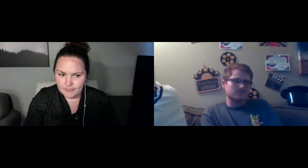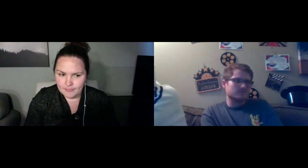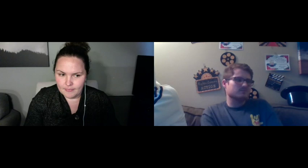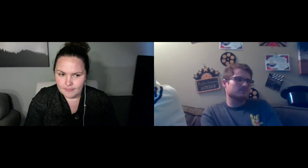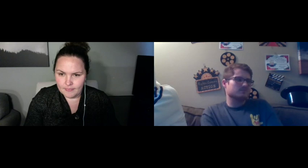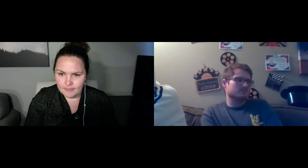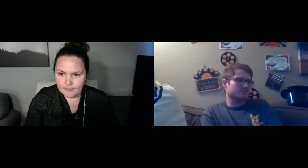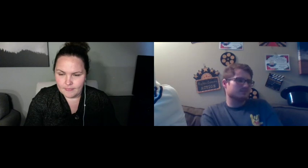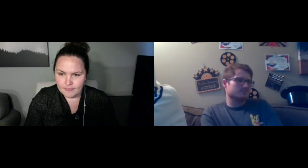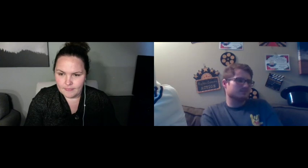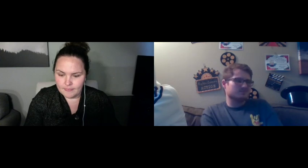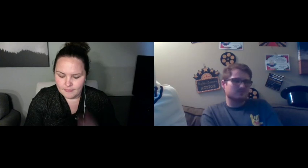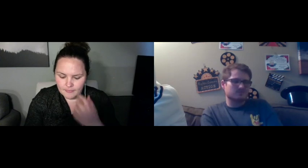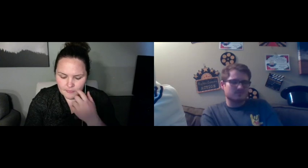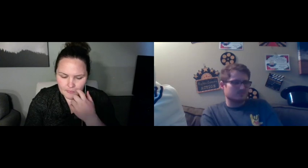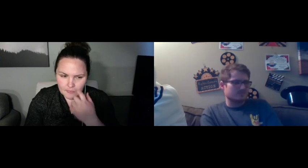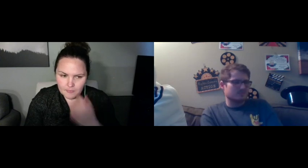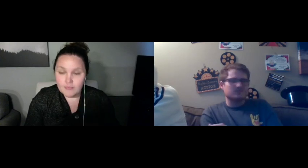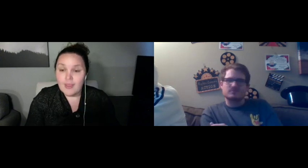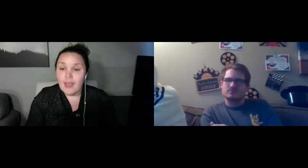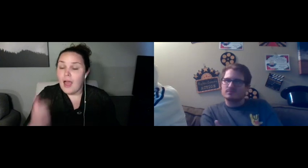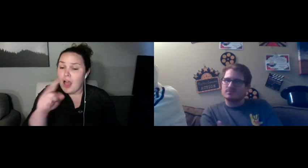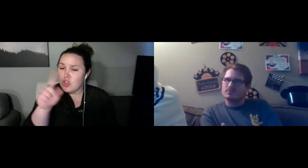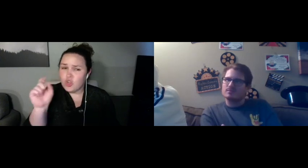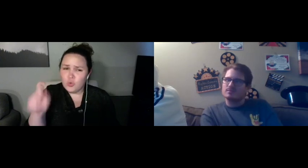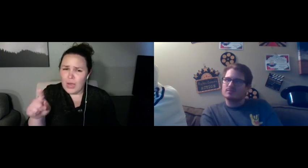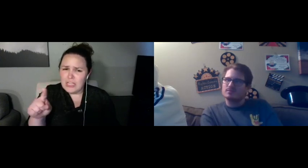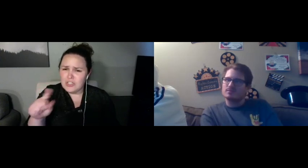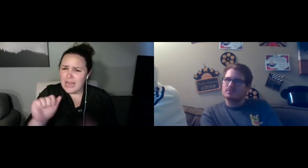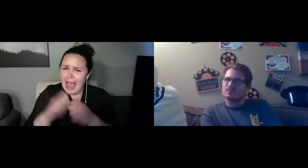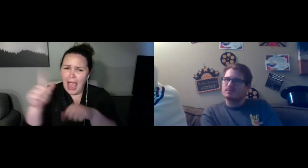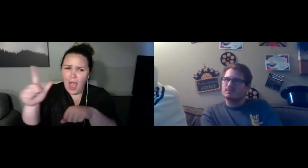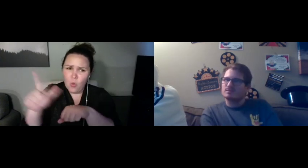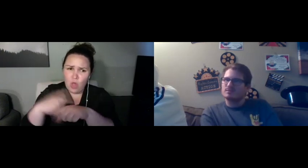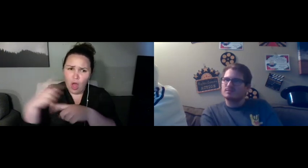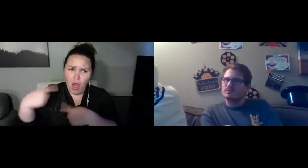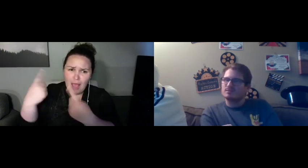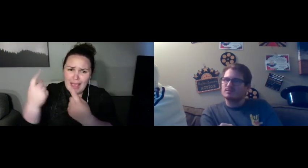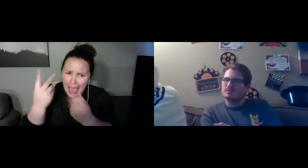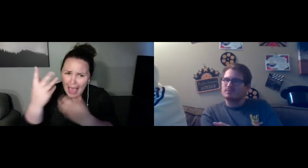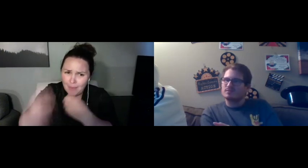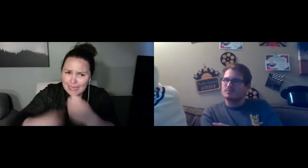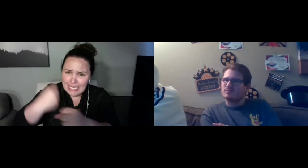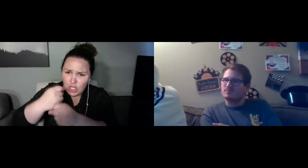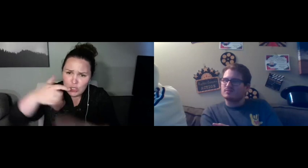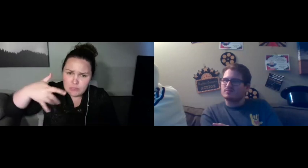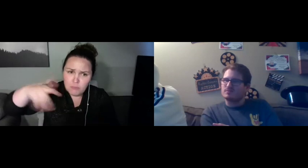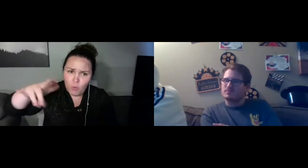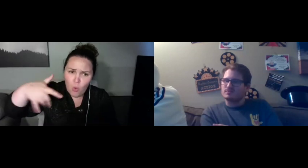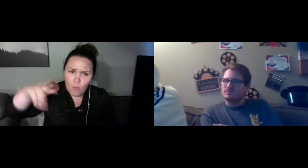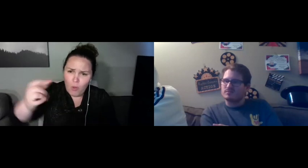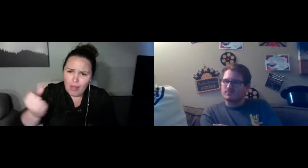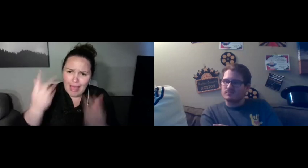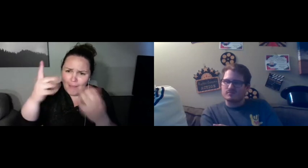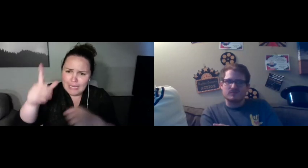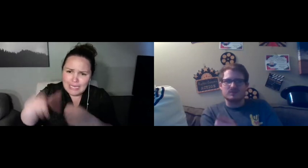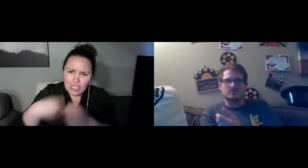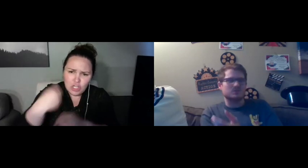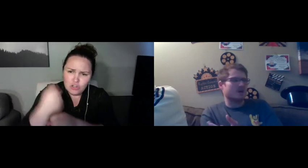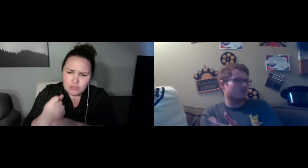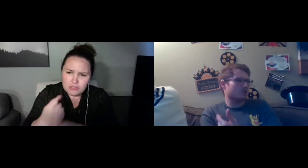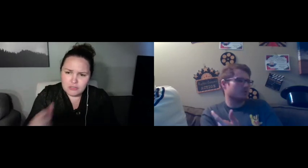Jen: Another question is how long have you been bowling?